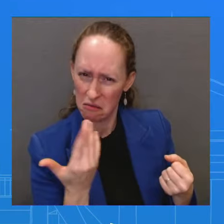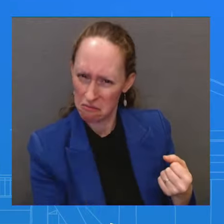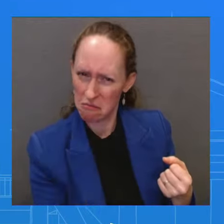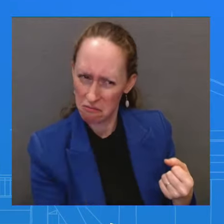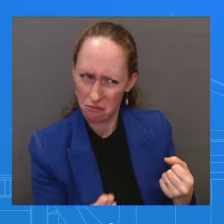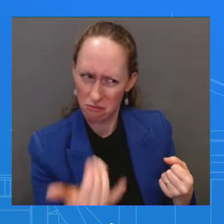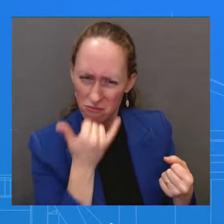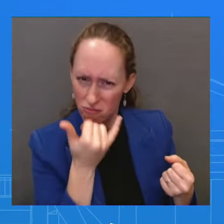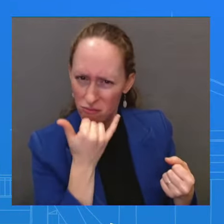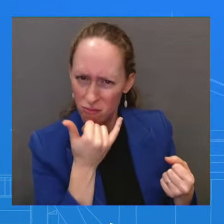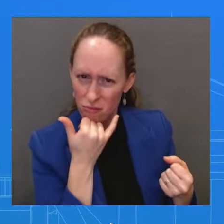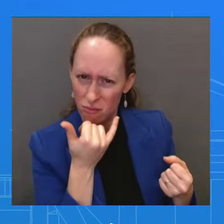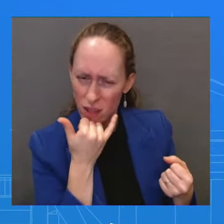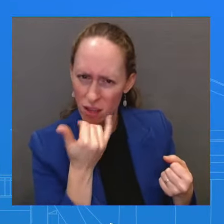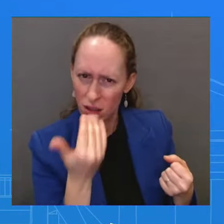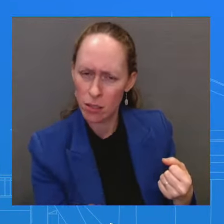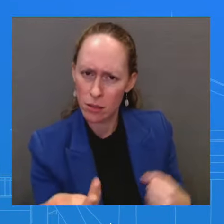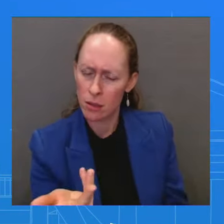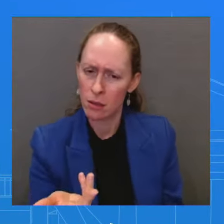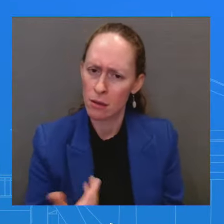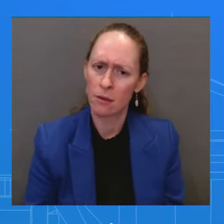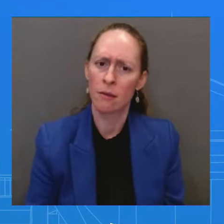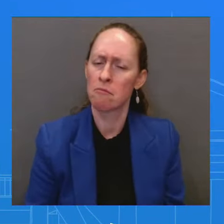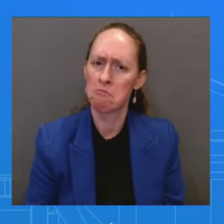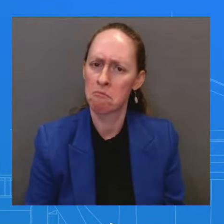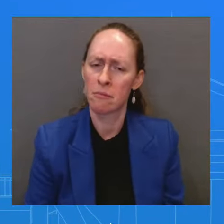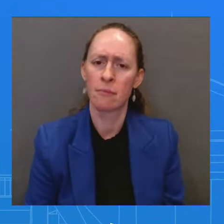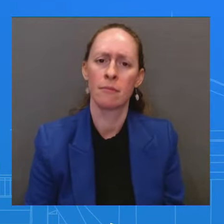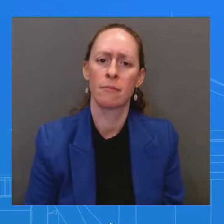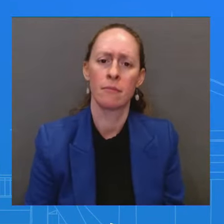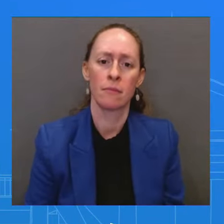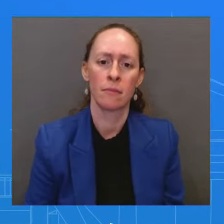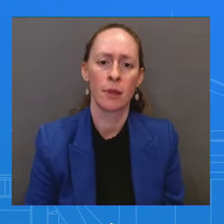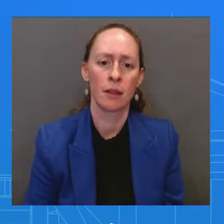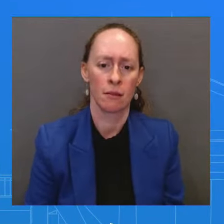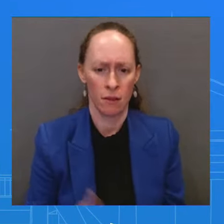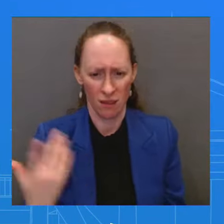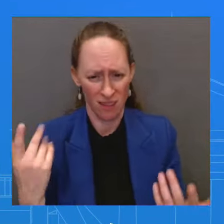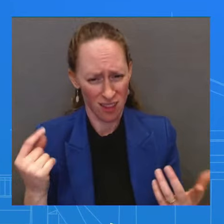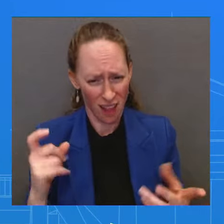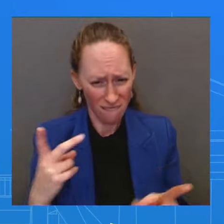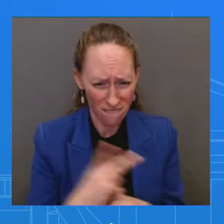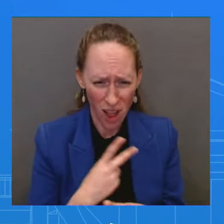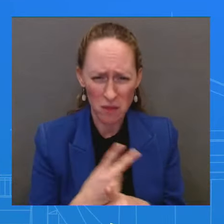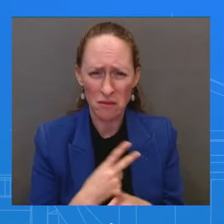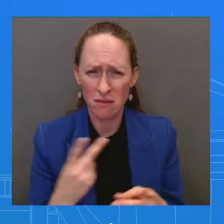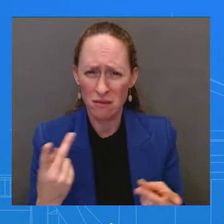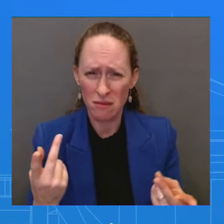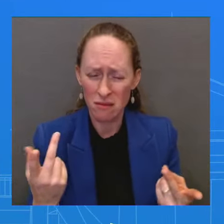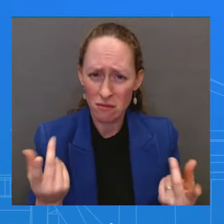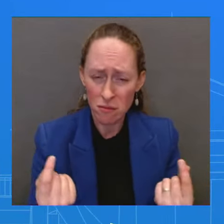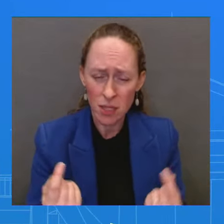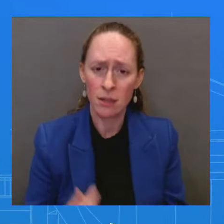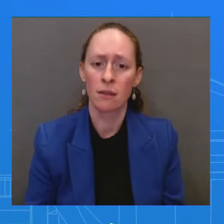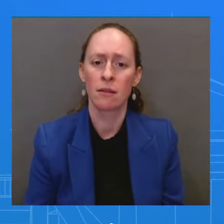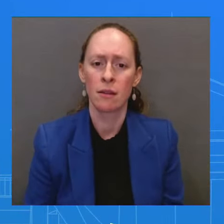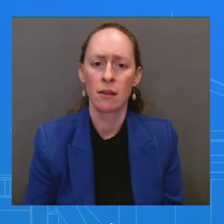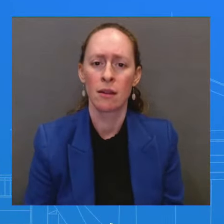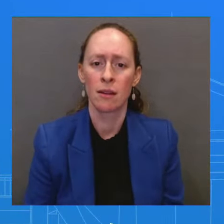and you do need to have some sort of compromise with divided government. Ms. Jean-Pierre: I literally just answered this question about 10 minutes ago. So, I will say this: